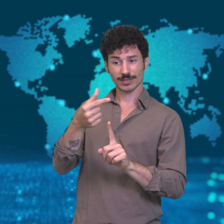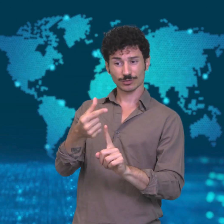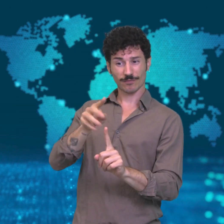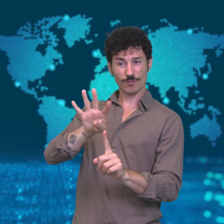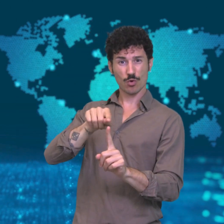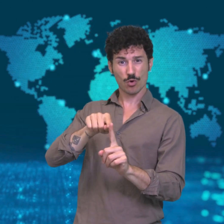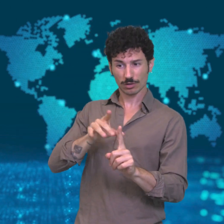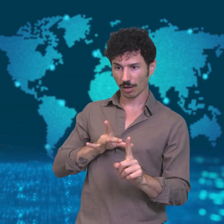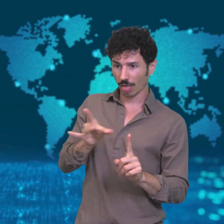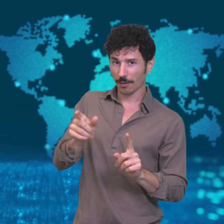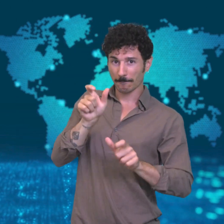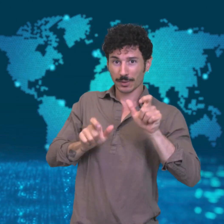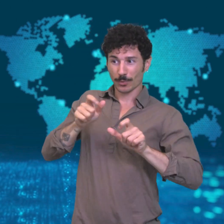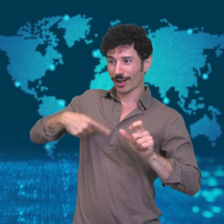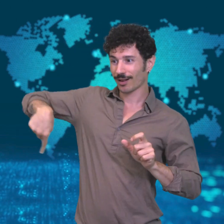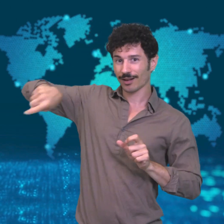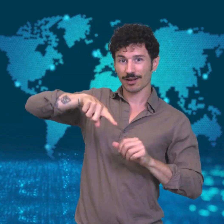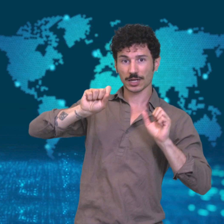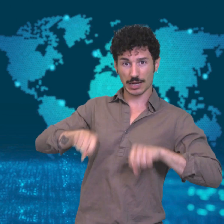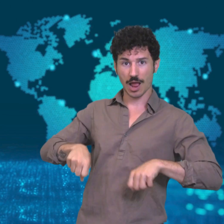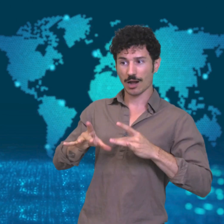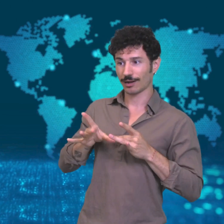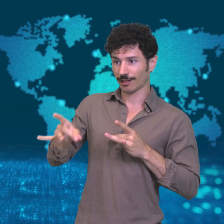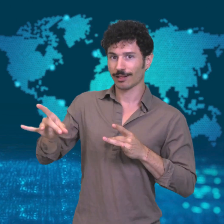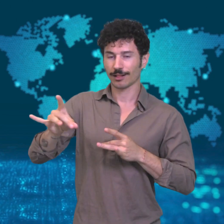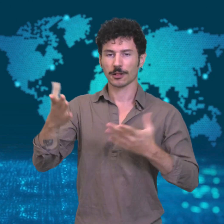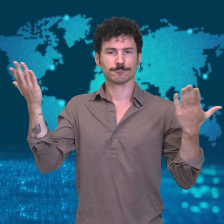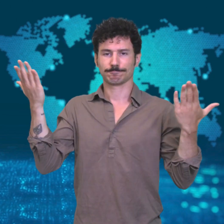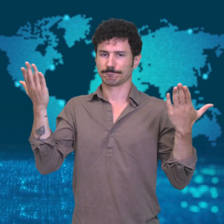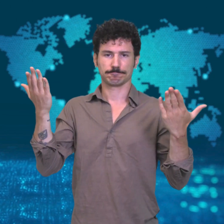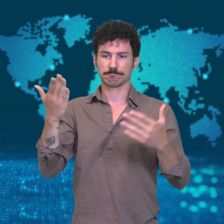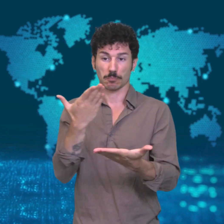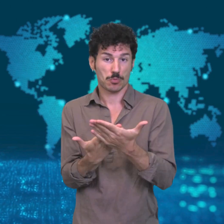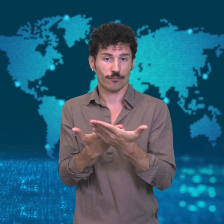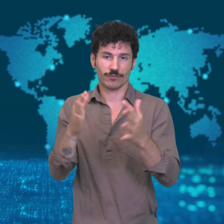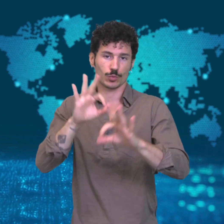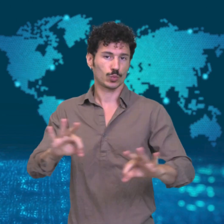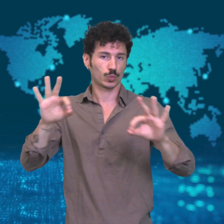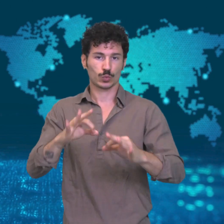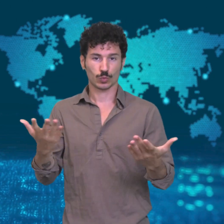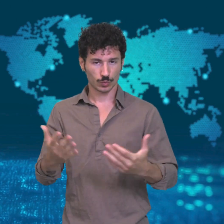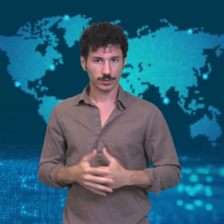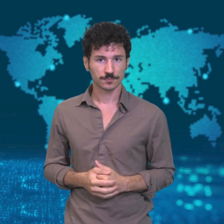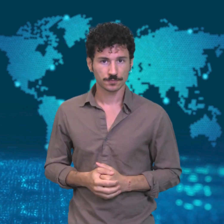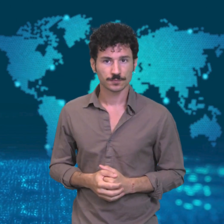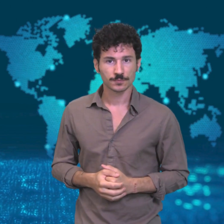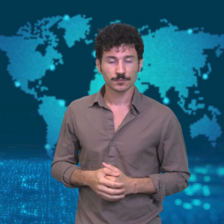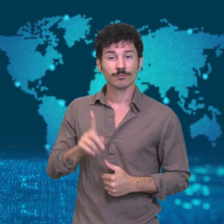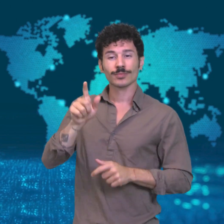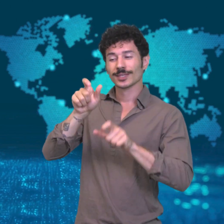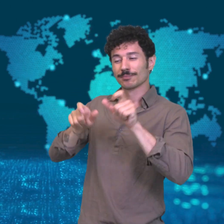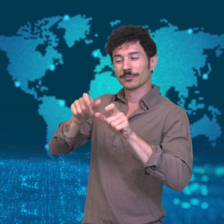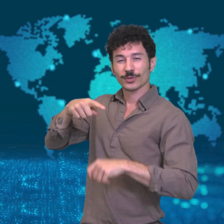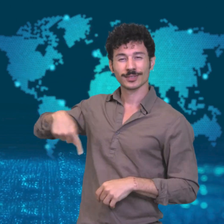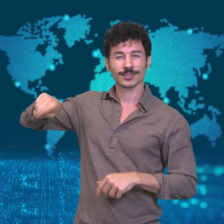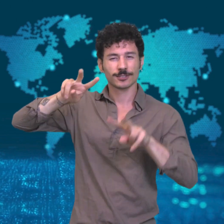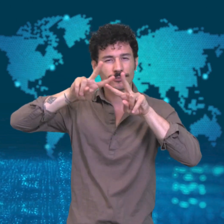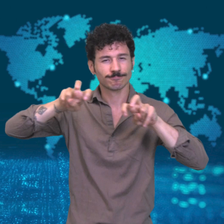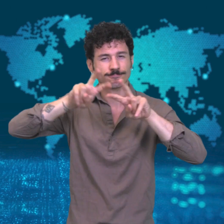threat as there is no evidence that it can spread from person to person.